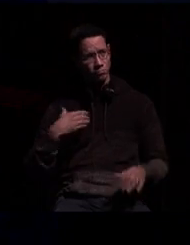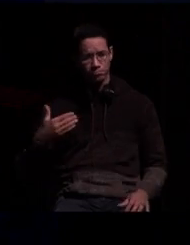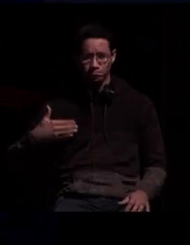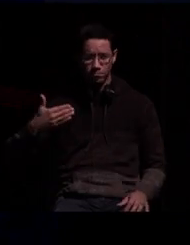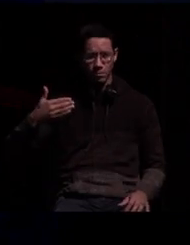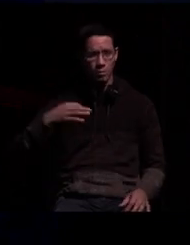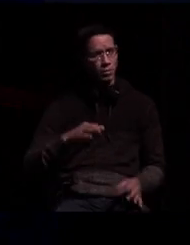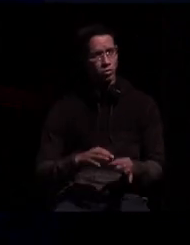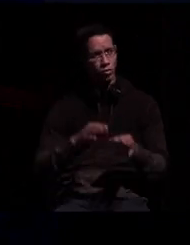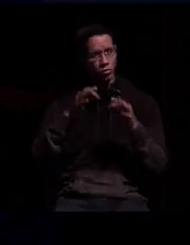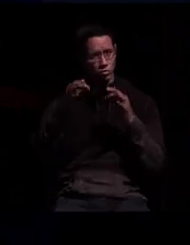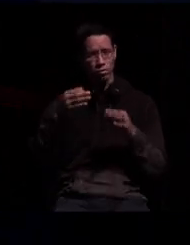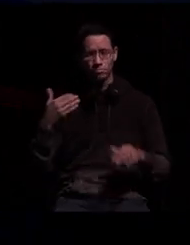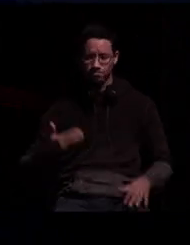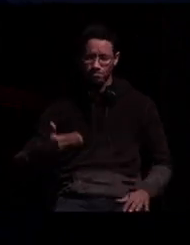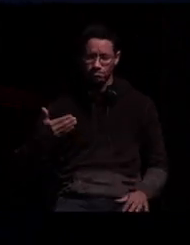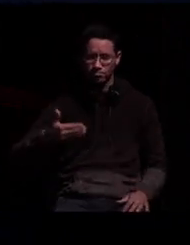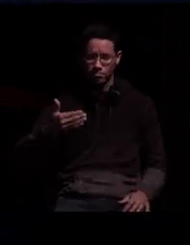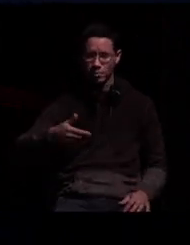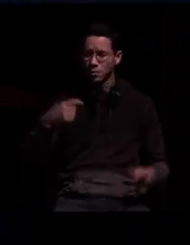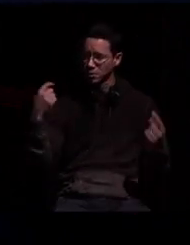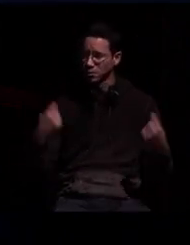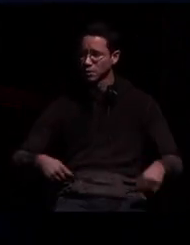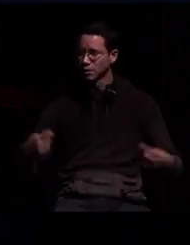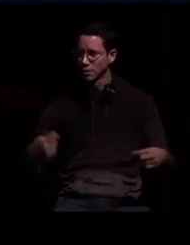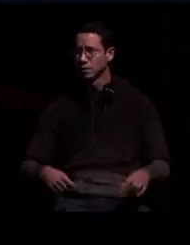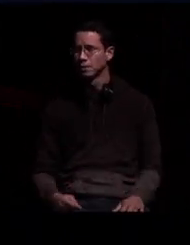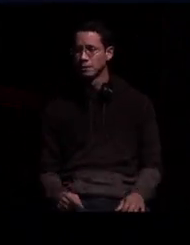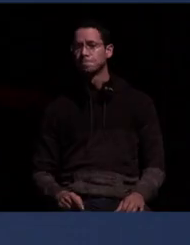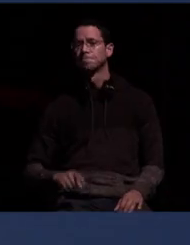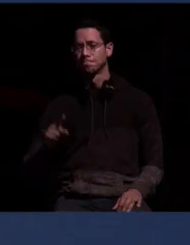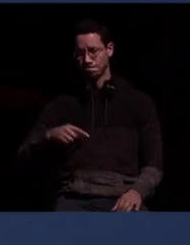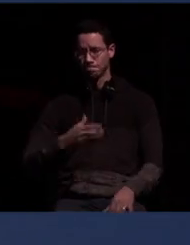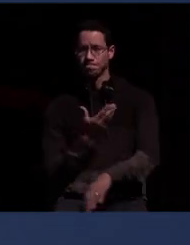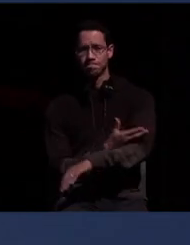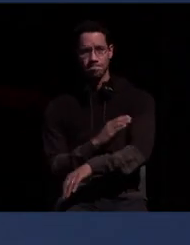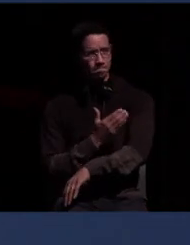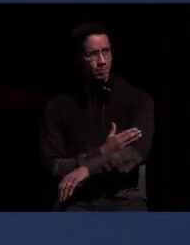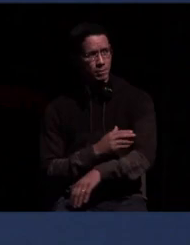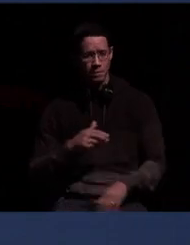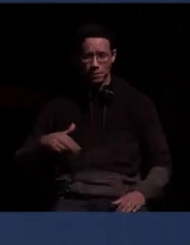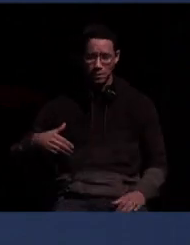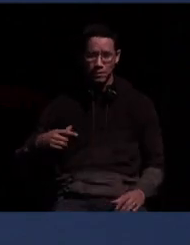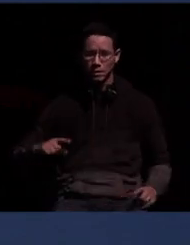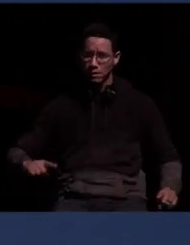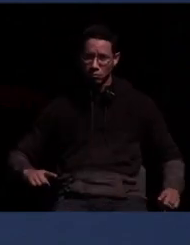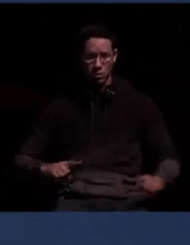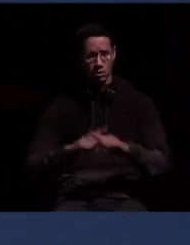It’s a nomad exercise, of continue walking and always contradicting. They are talks of resistance,